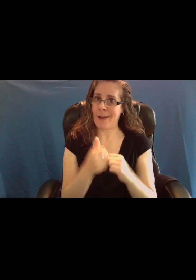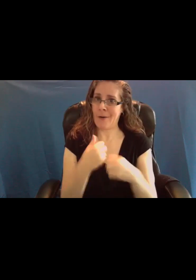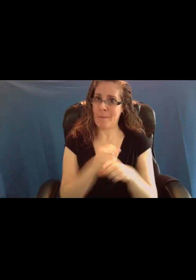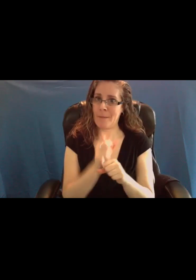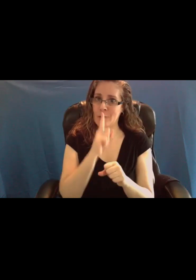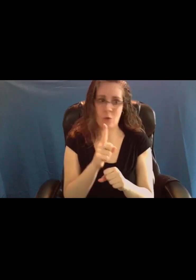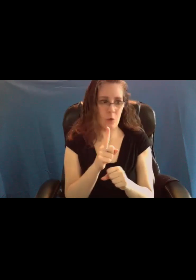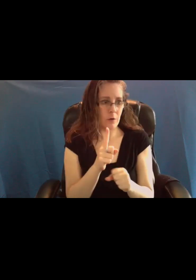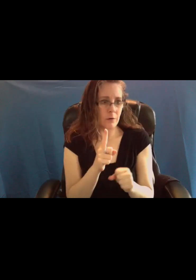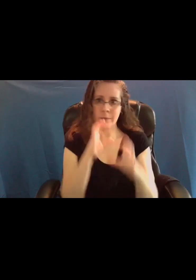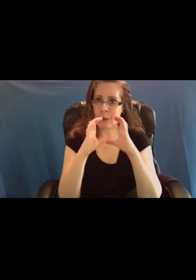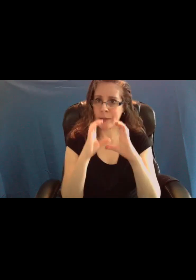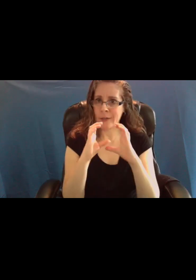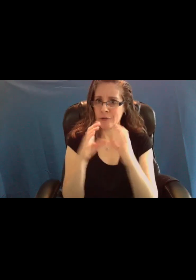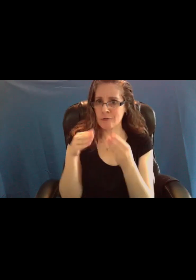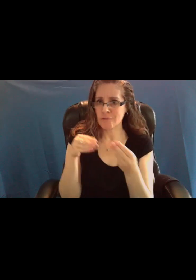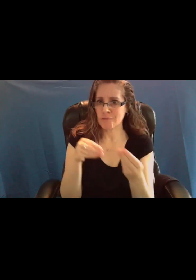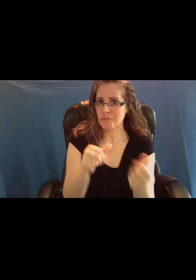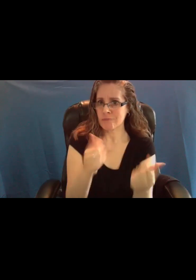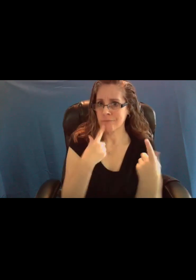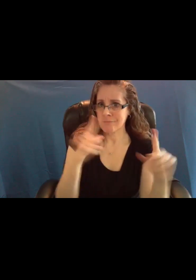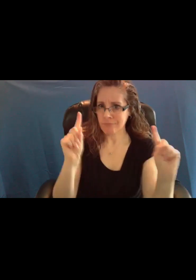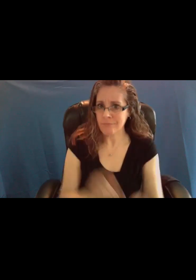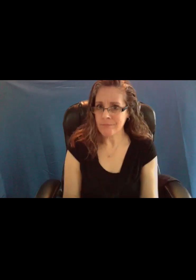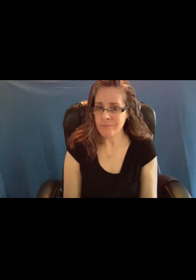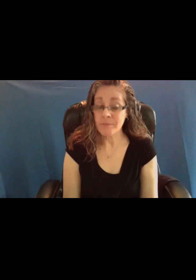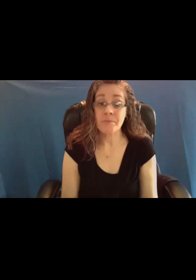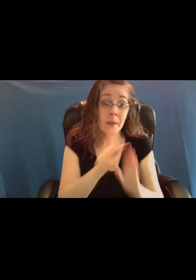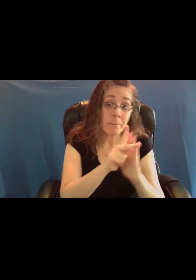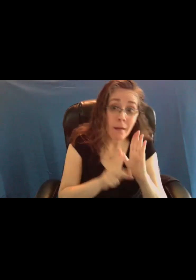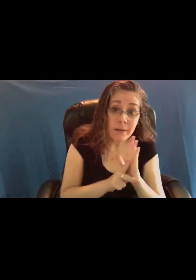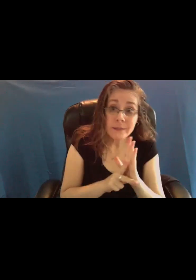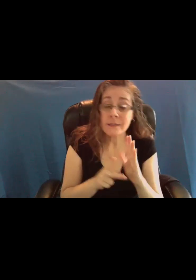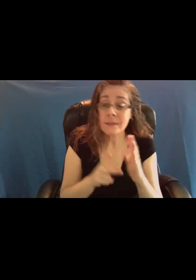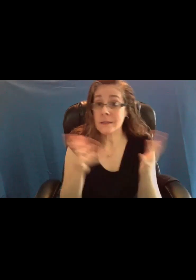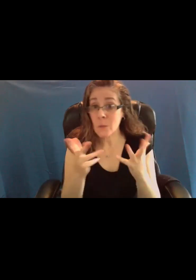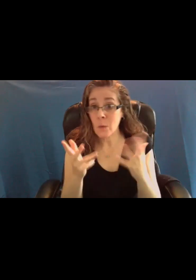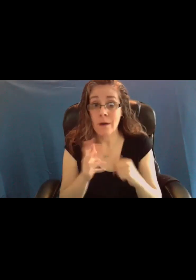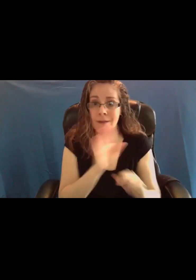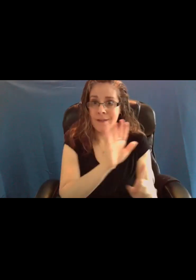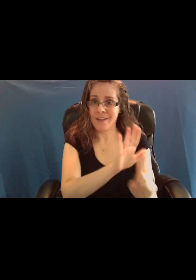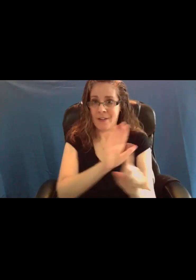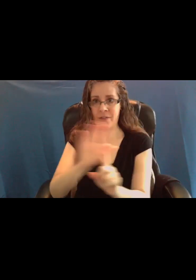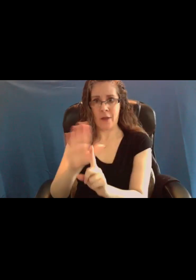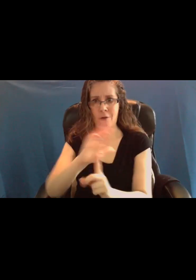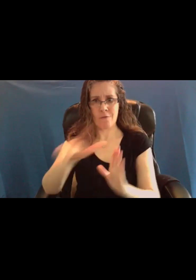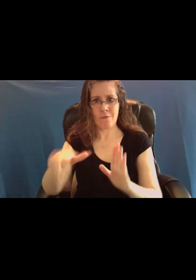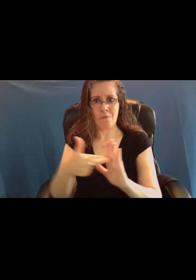aware of any policies that are relevant to communication. What their role is in providing effective communication. And of